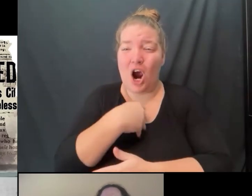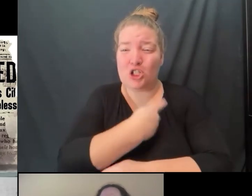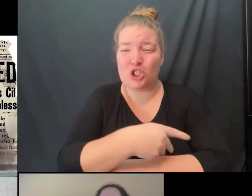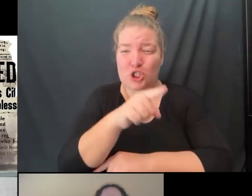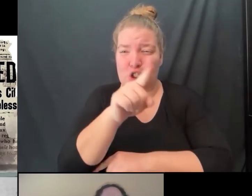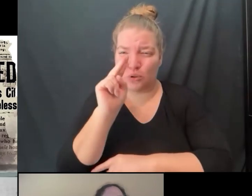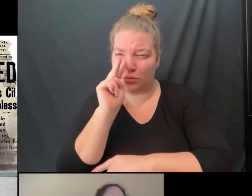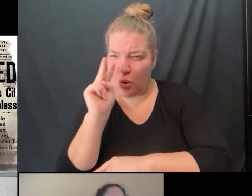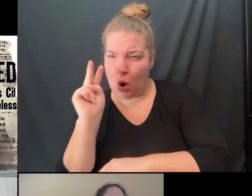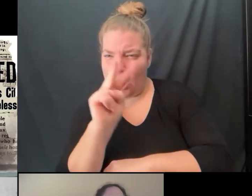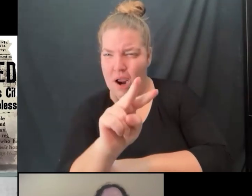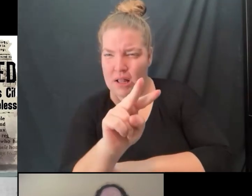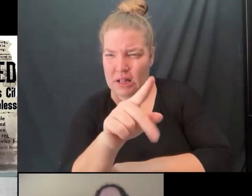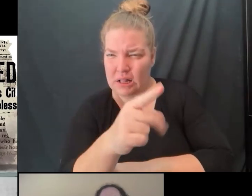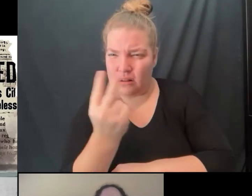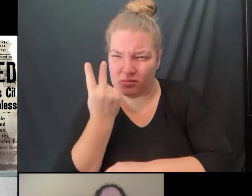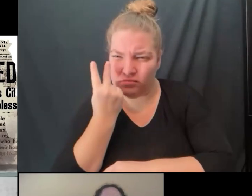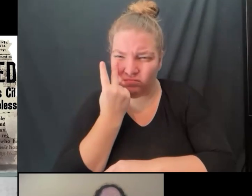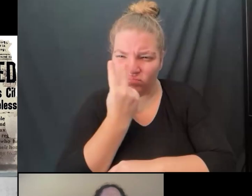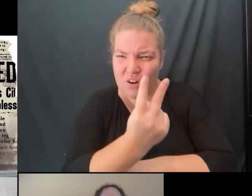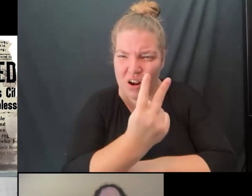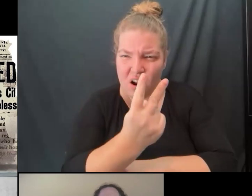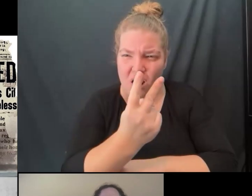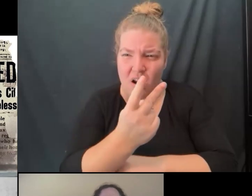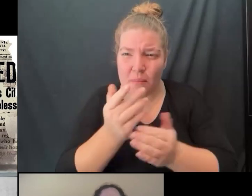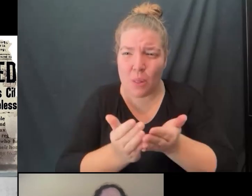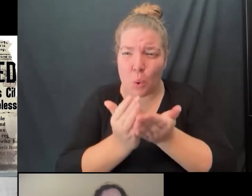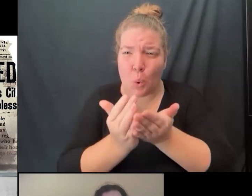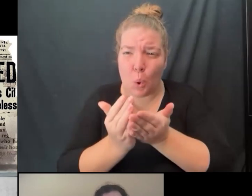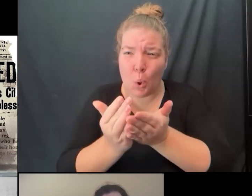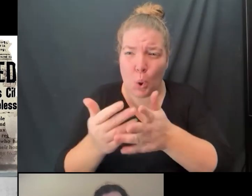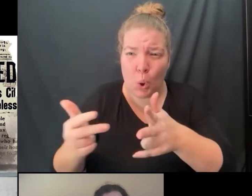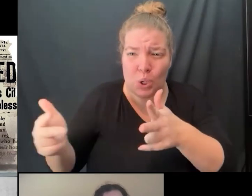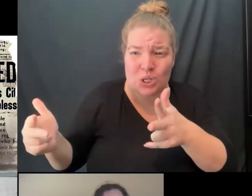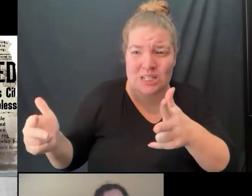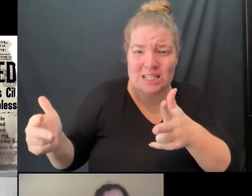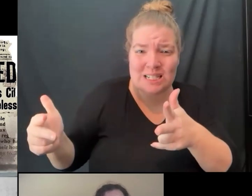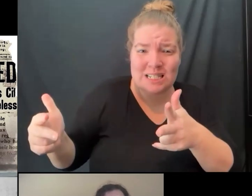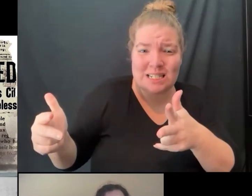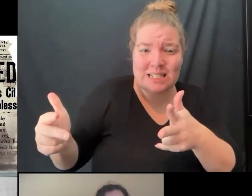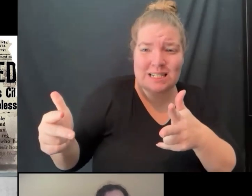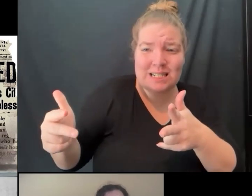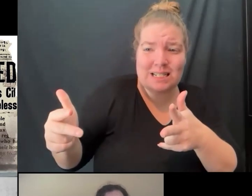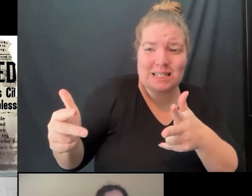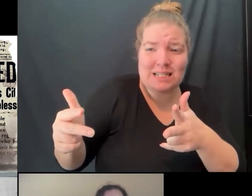Everyone's glued to watching this crazy thing that's going on in the harbor. There's these two enormous ships,